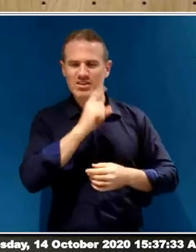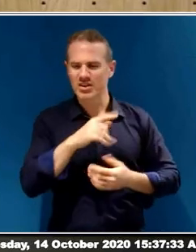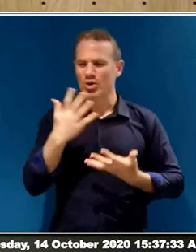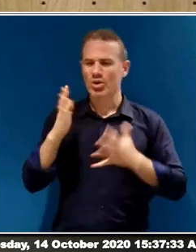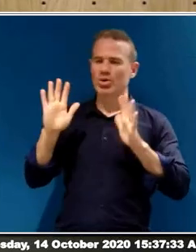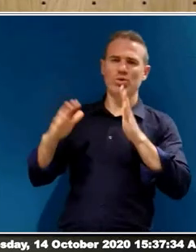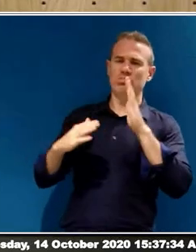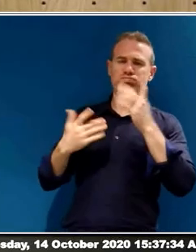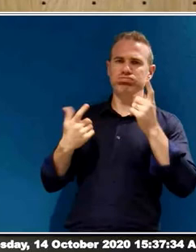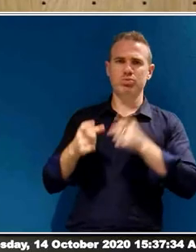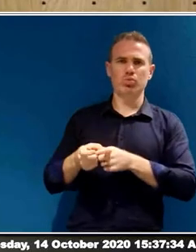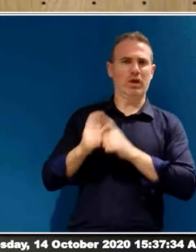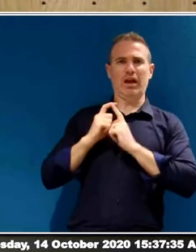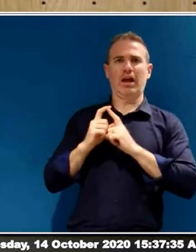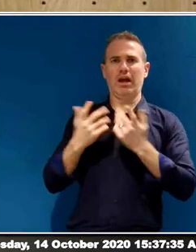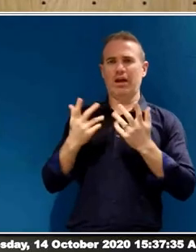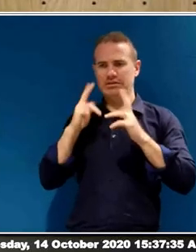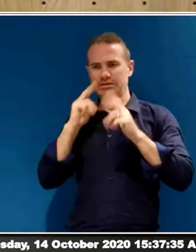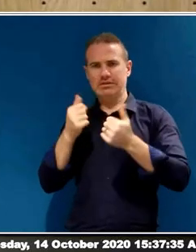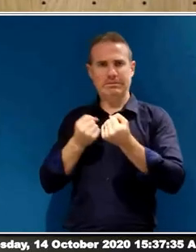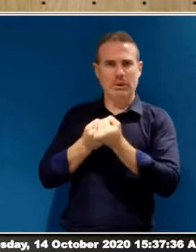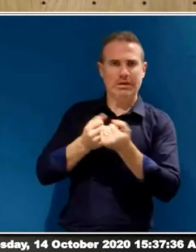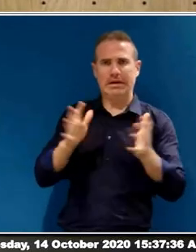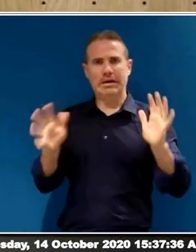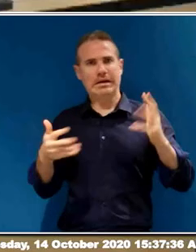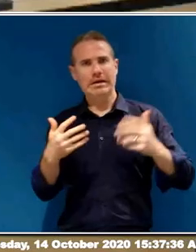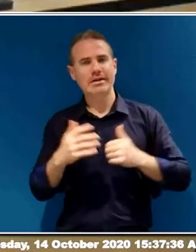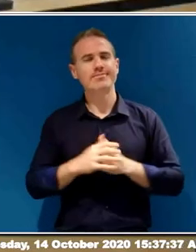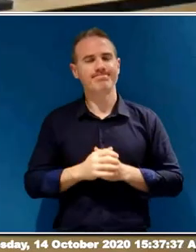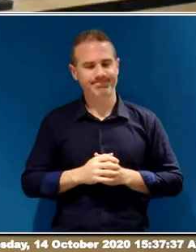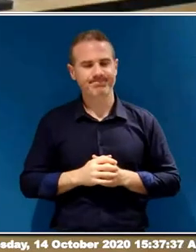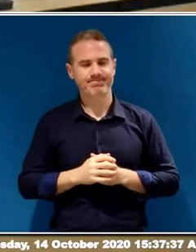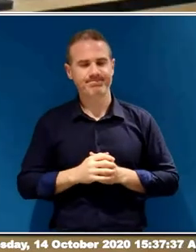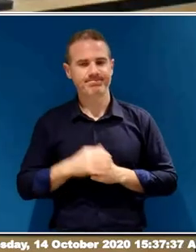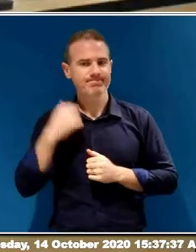Can I ask you to expand a little bit on that by reference to this question?